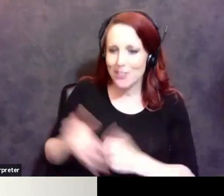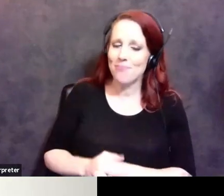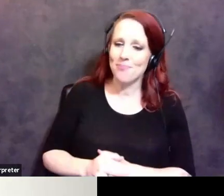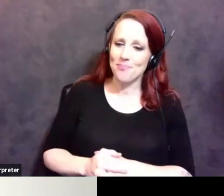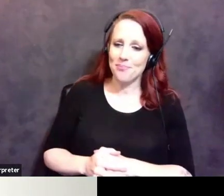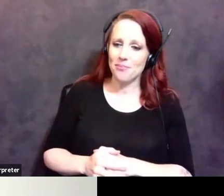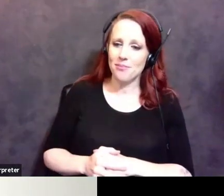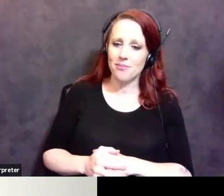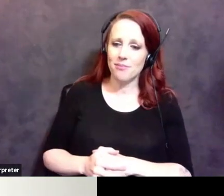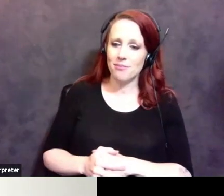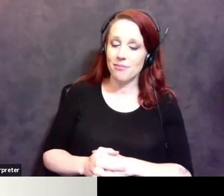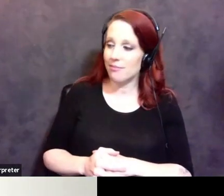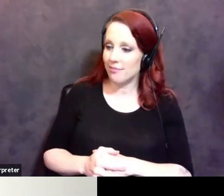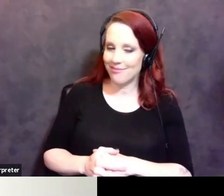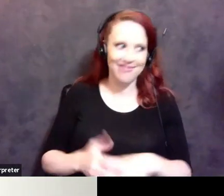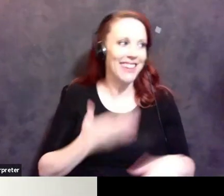Thank you. And everyone.. yeah